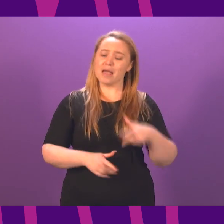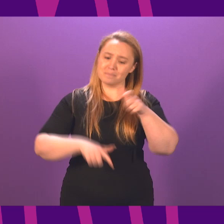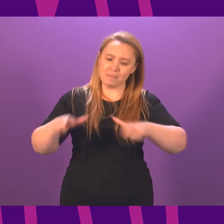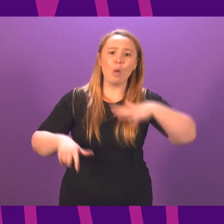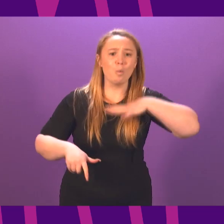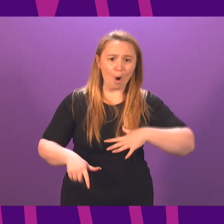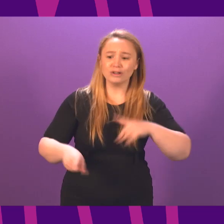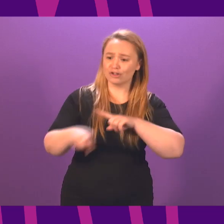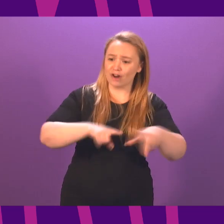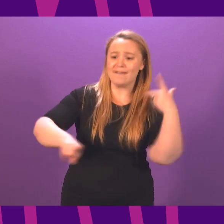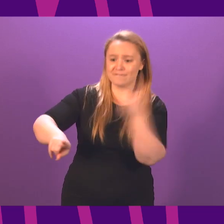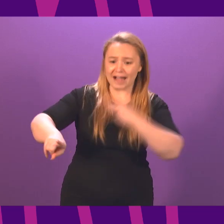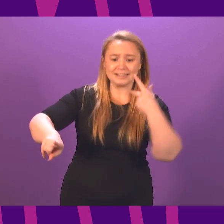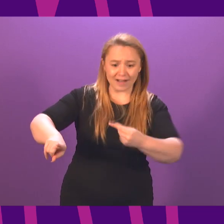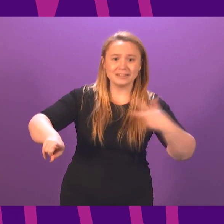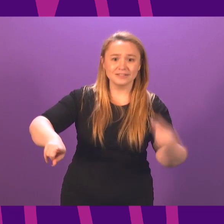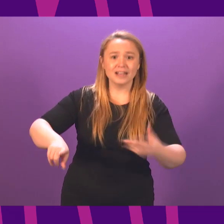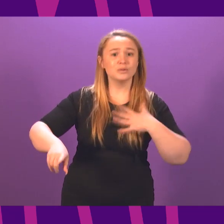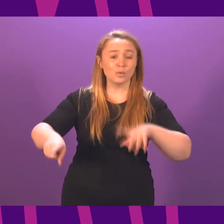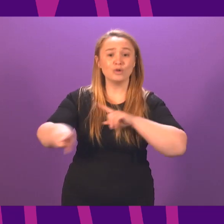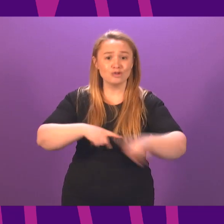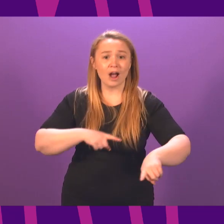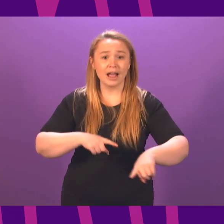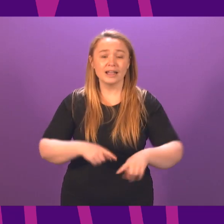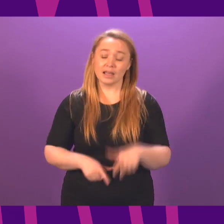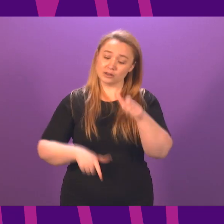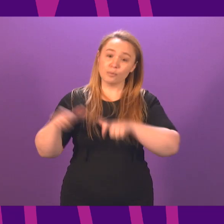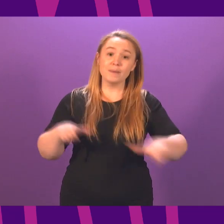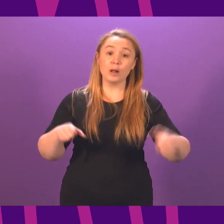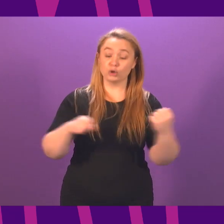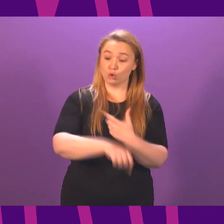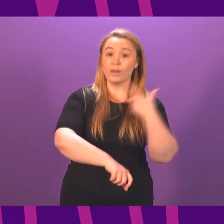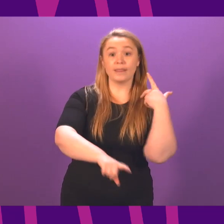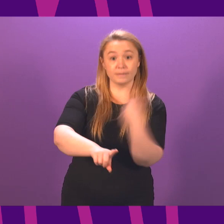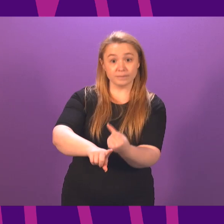of vaccine, I am confident in the people who are doing the vaccination programme, because they are